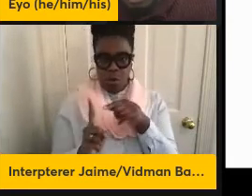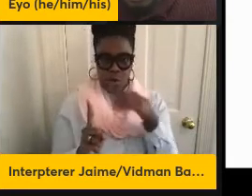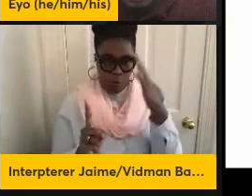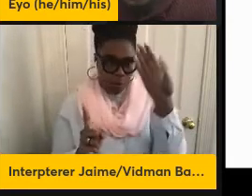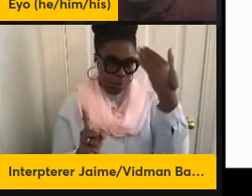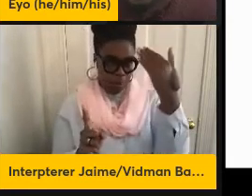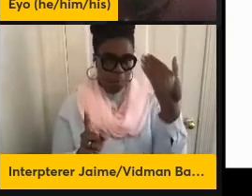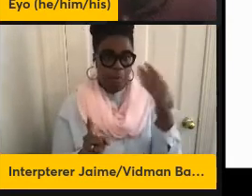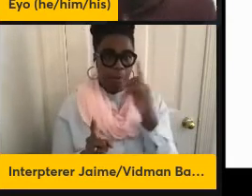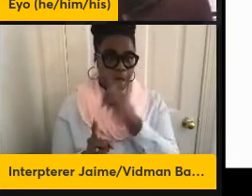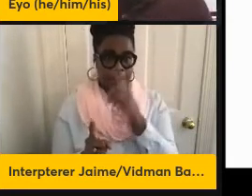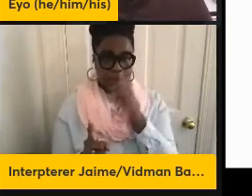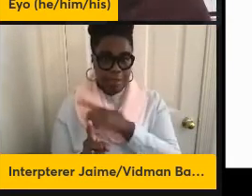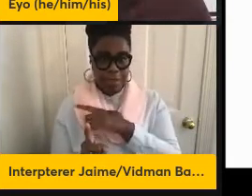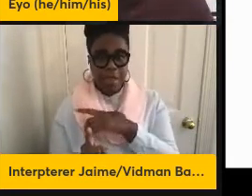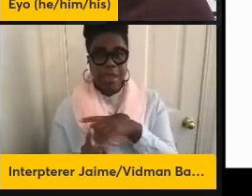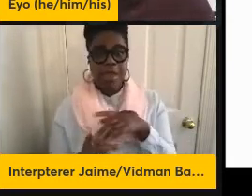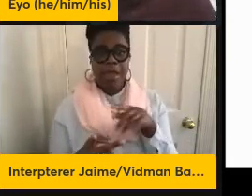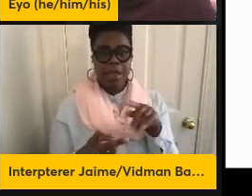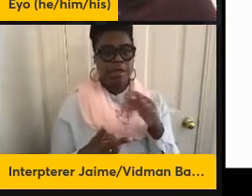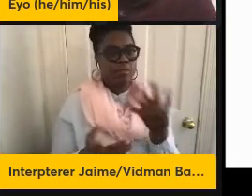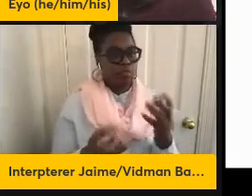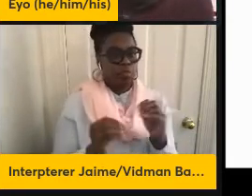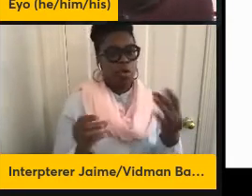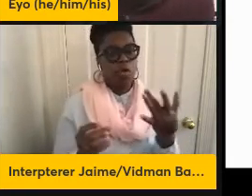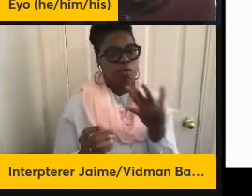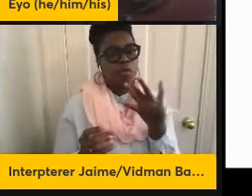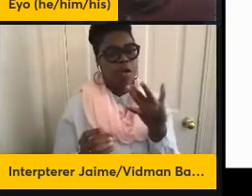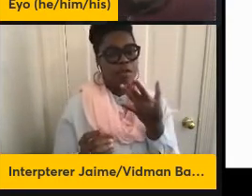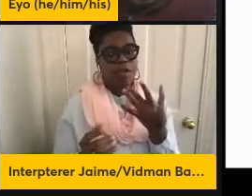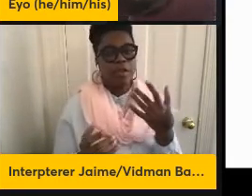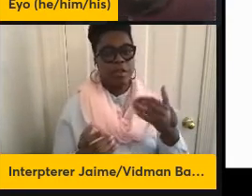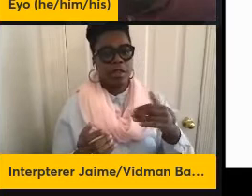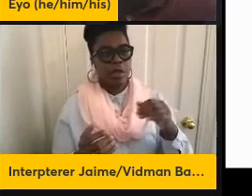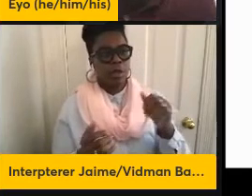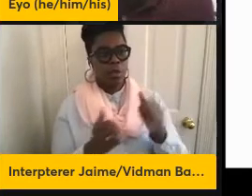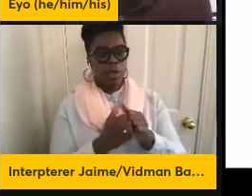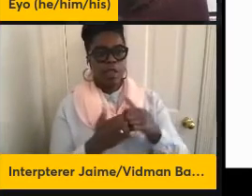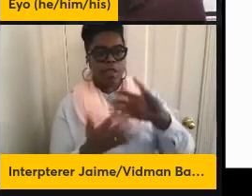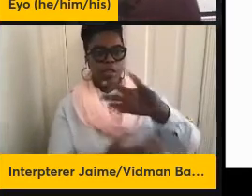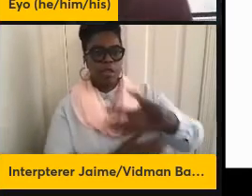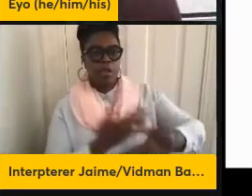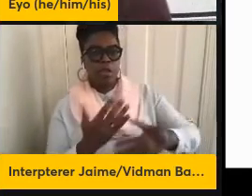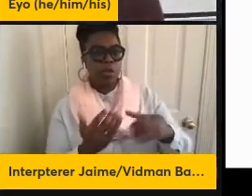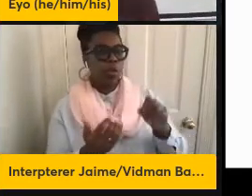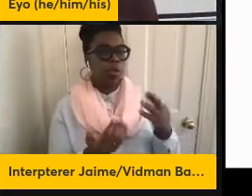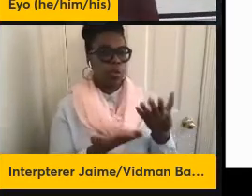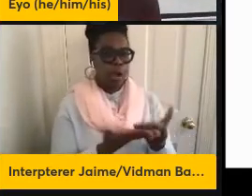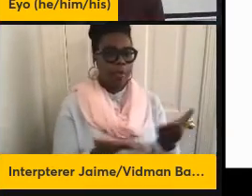try to have knockout mice shows no preference over this social interaction with a mouse versus an object's suggesting that